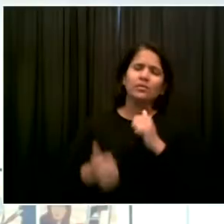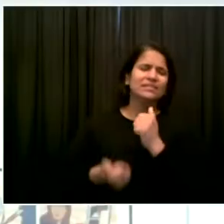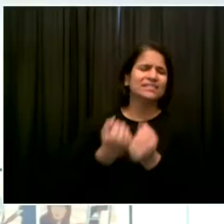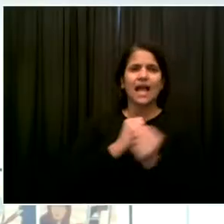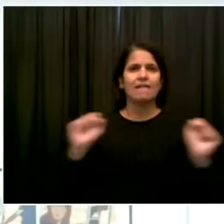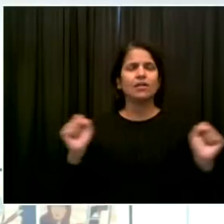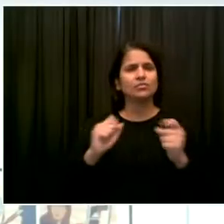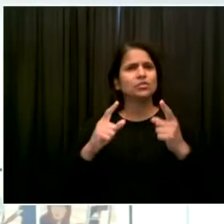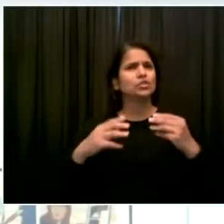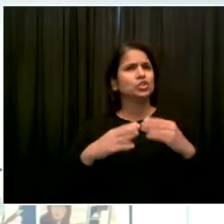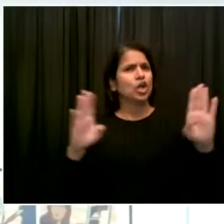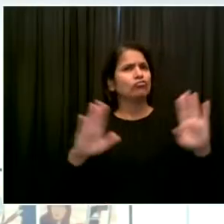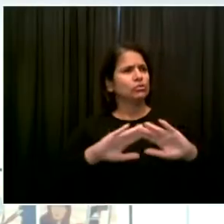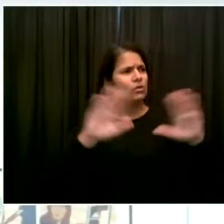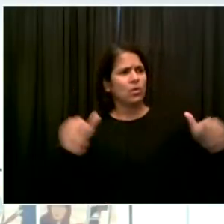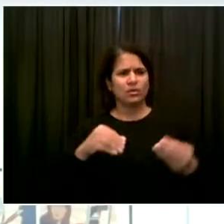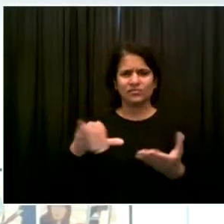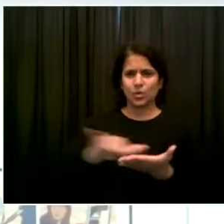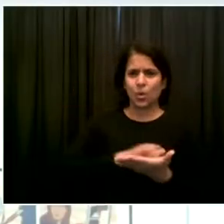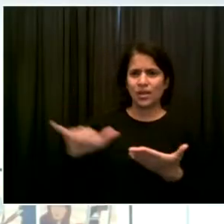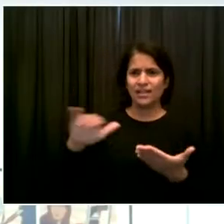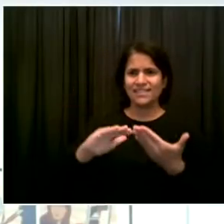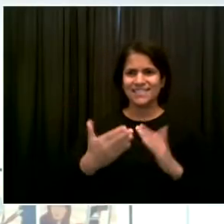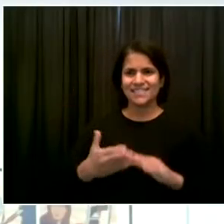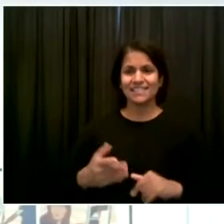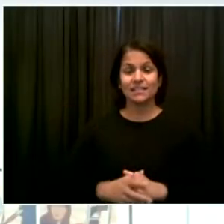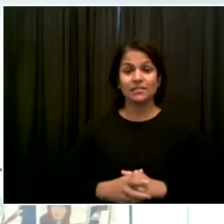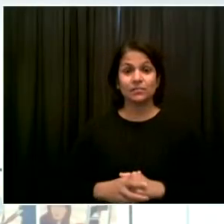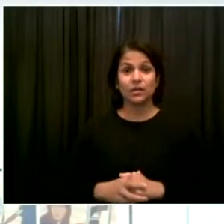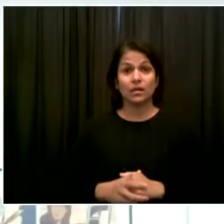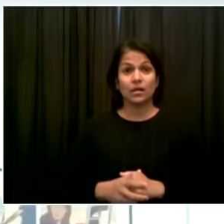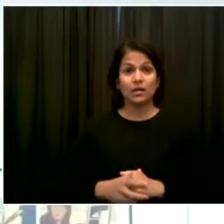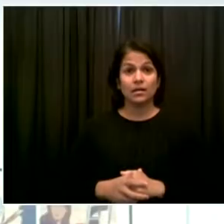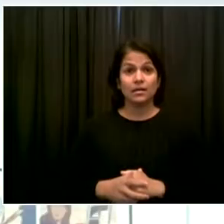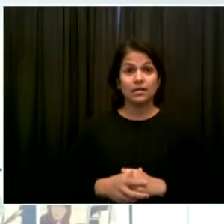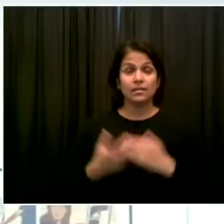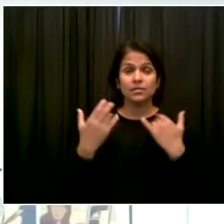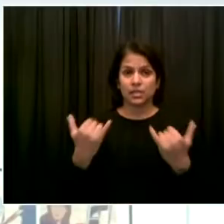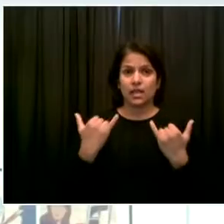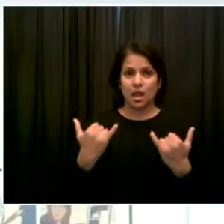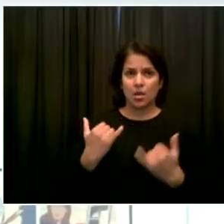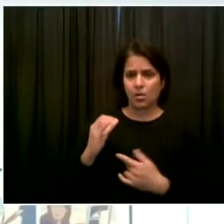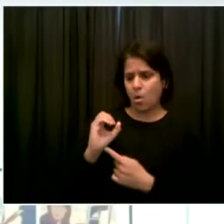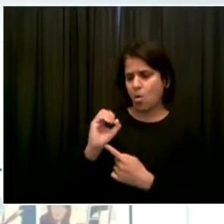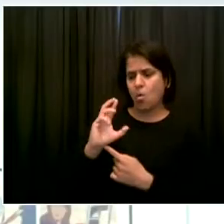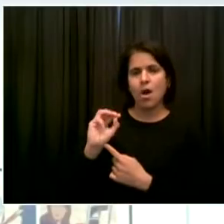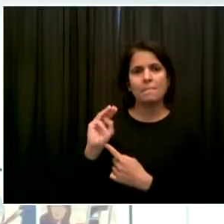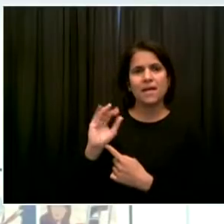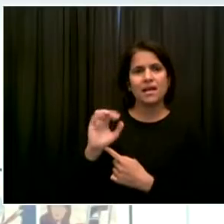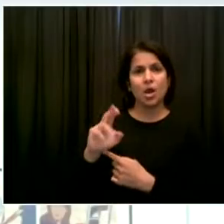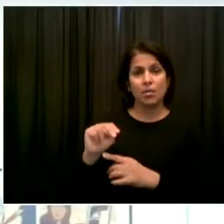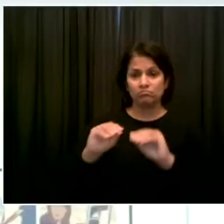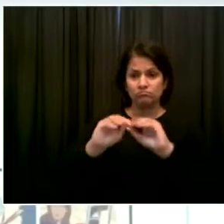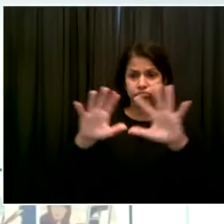OUR SOCHOLS REMAIN AMONG THE